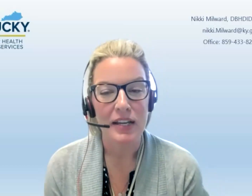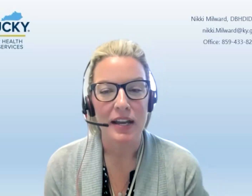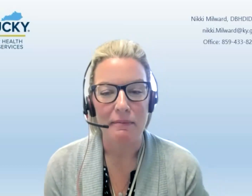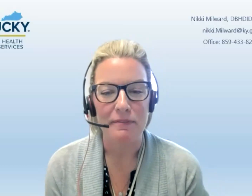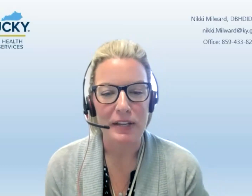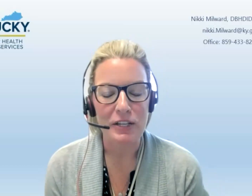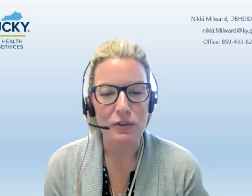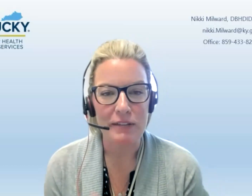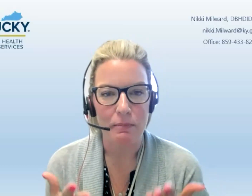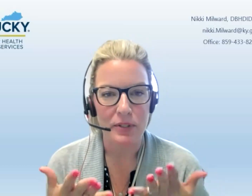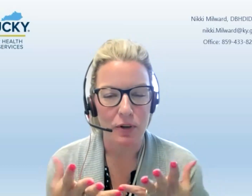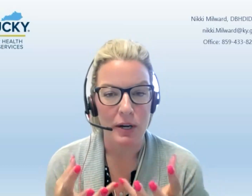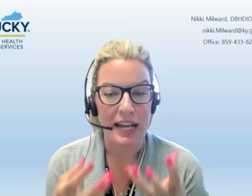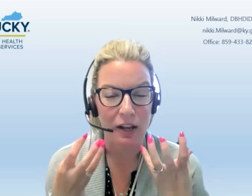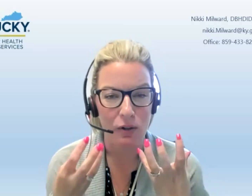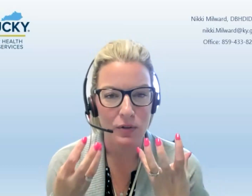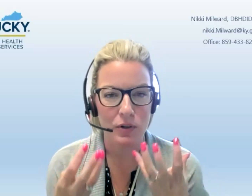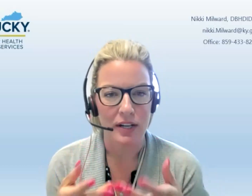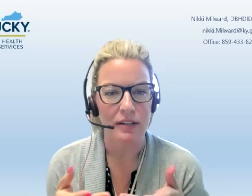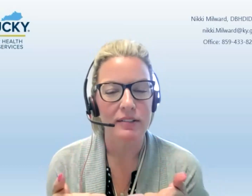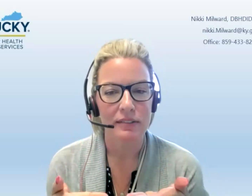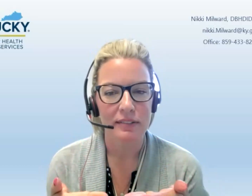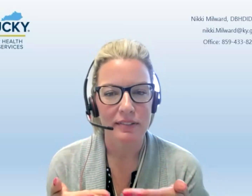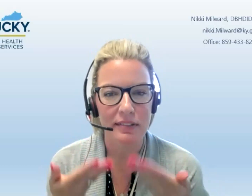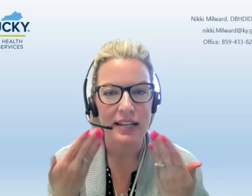THERE'S DEFINITELY SAFETY PRECAUTIONS, RIGHT, WE DEFINITELY WANT TO MAKE SURE THAT